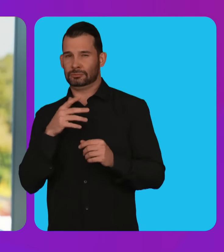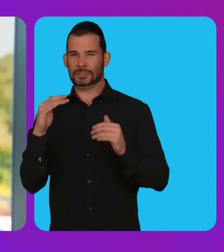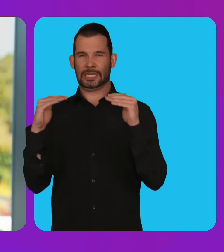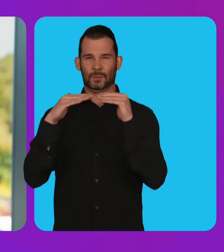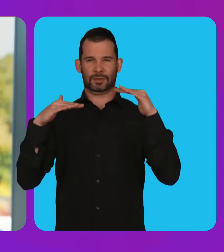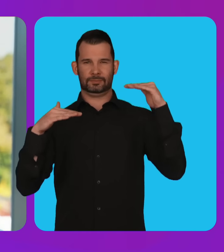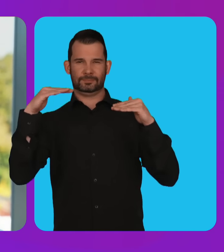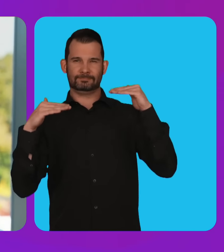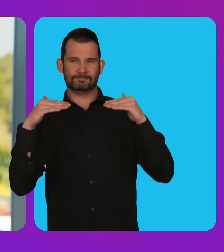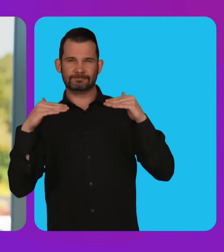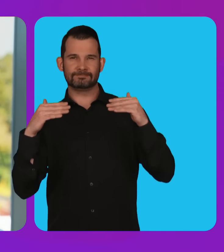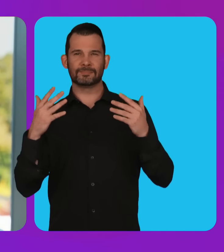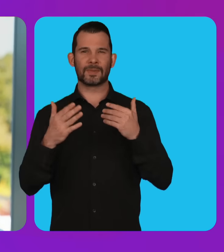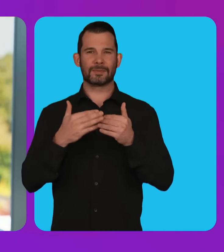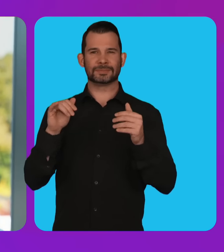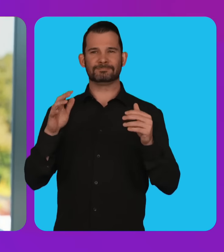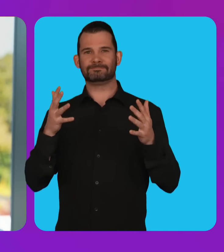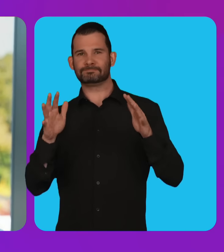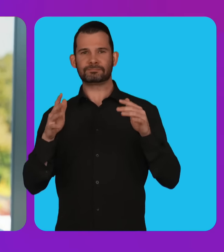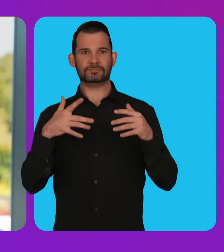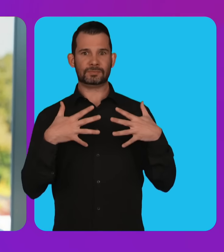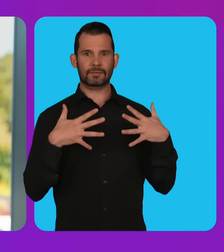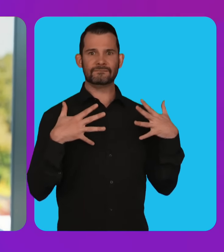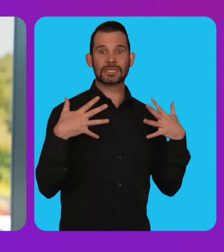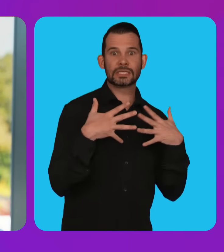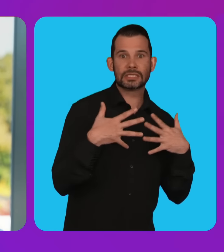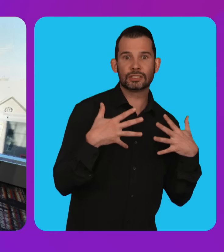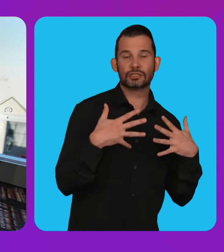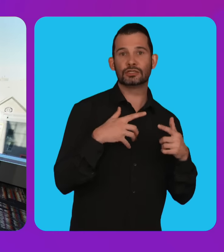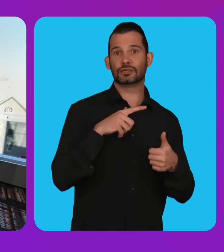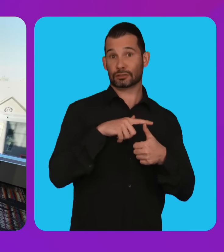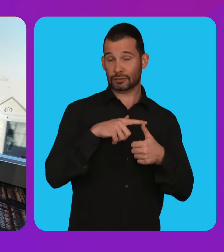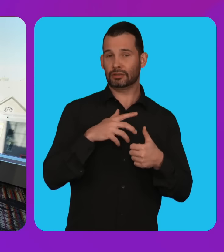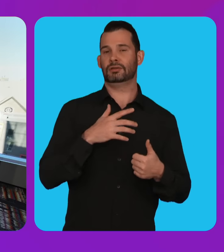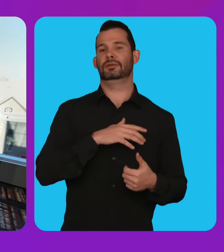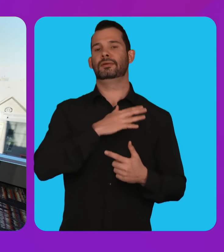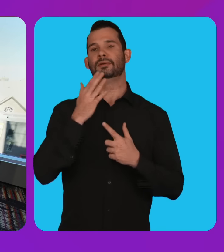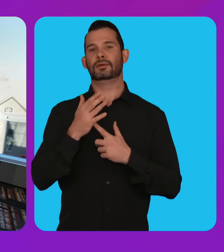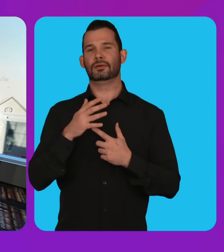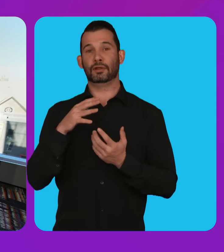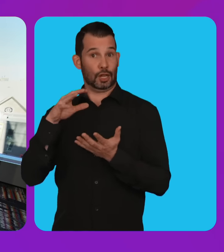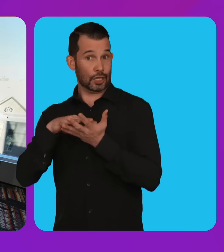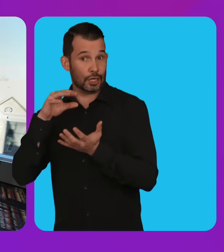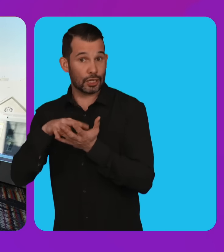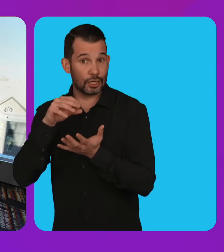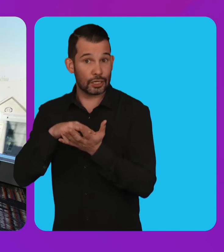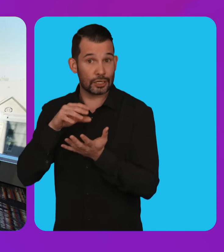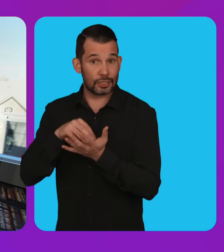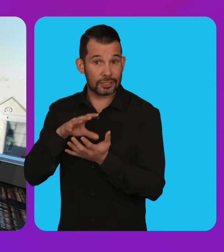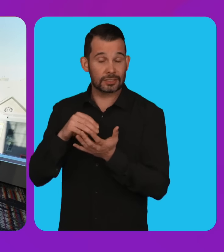it's an equal measure of fear, learning,